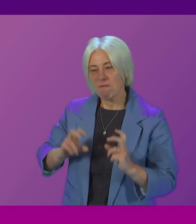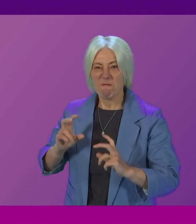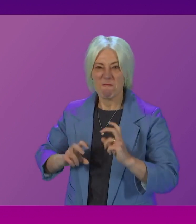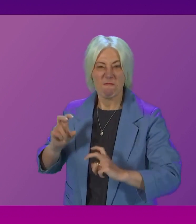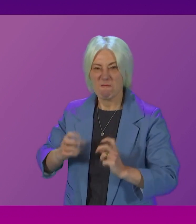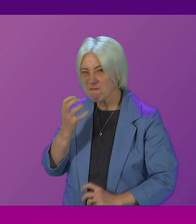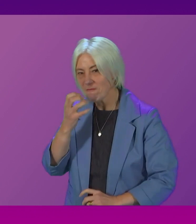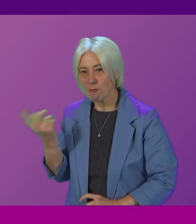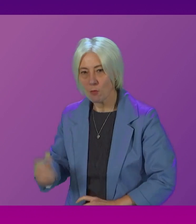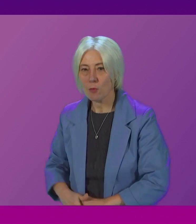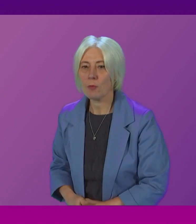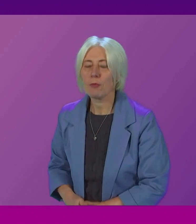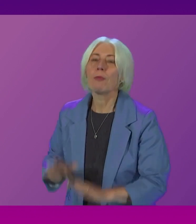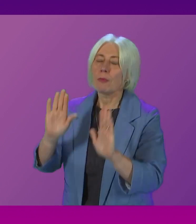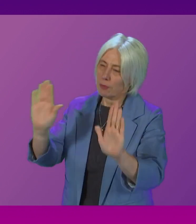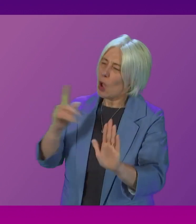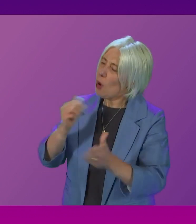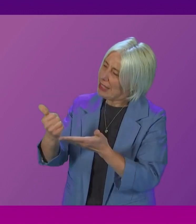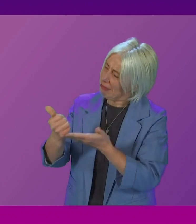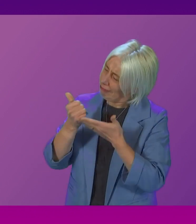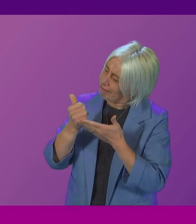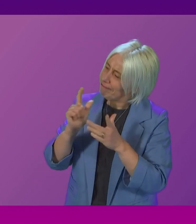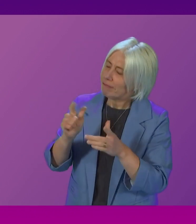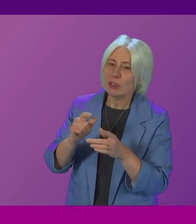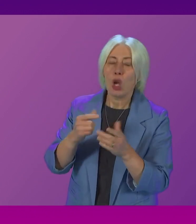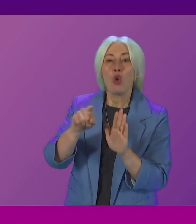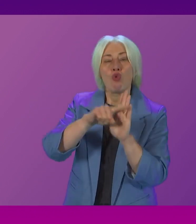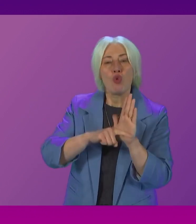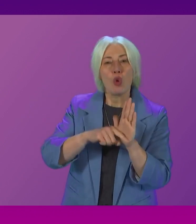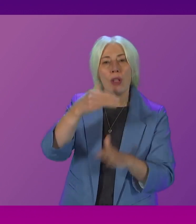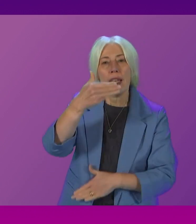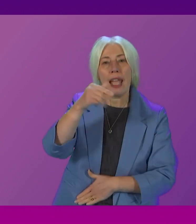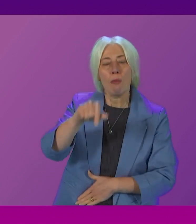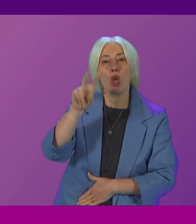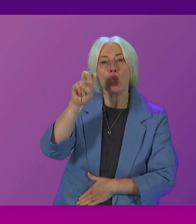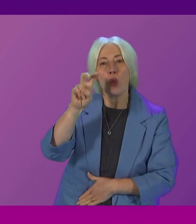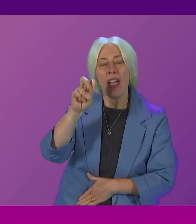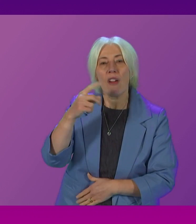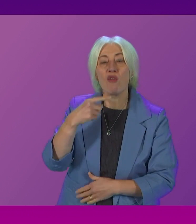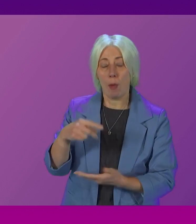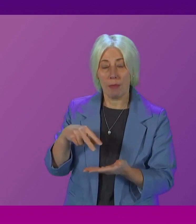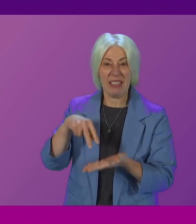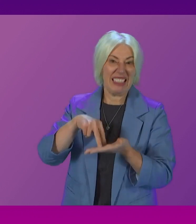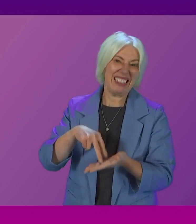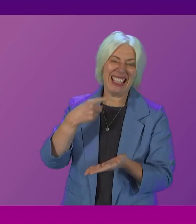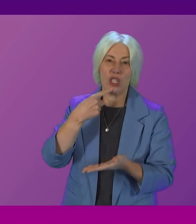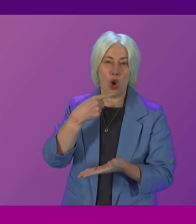seek your guidance in relation to rule 9.12 of standing orders, which sets out provisions on